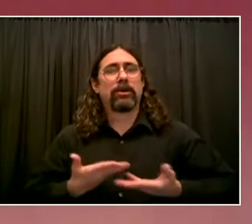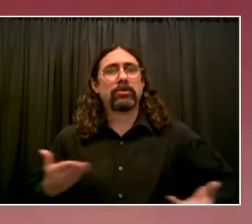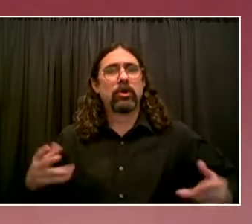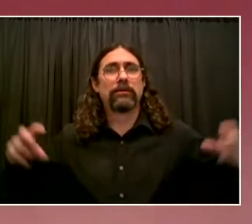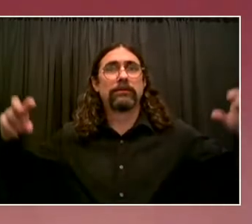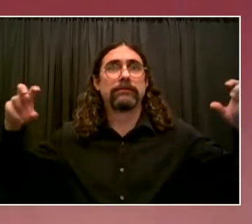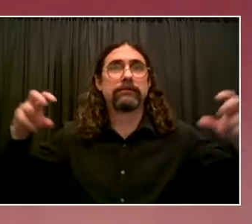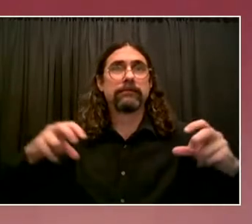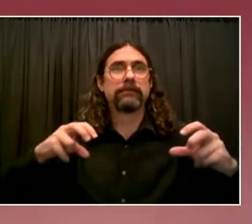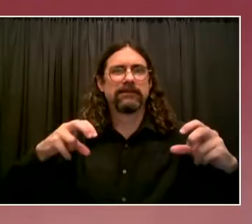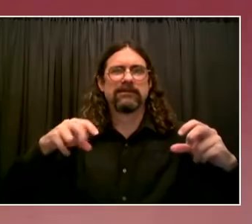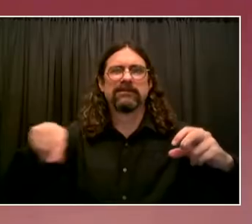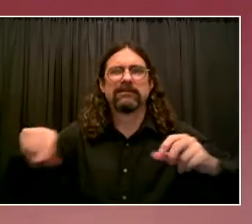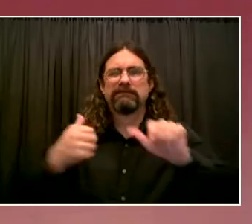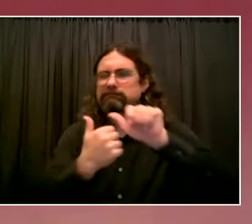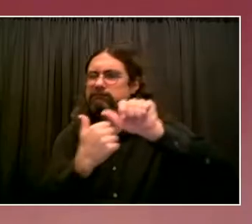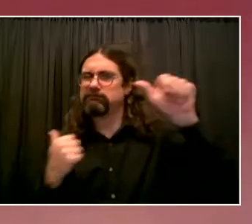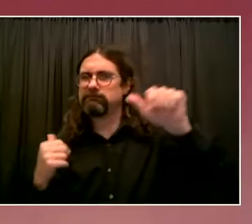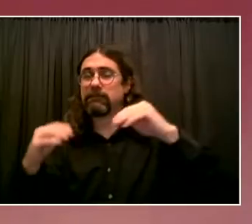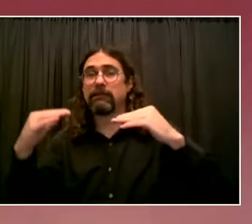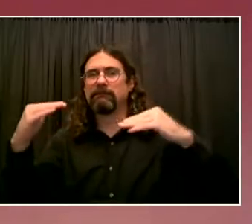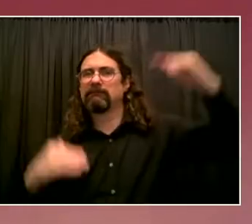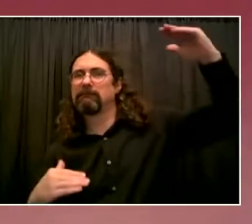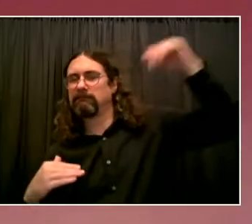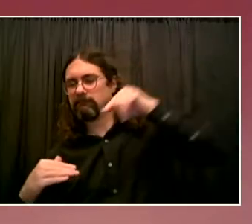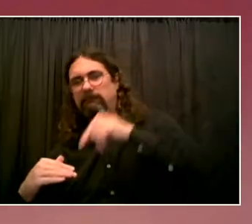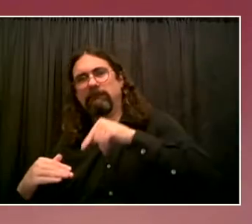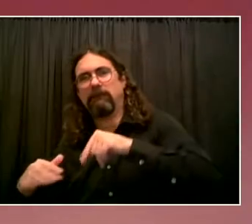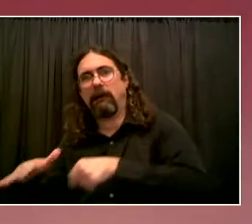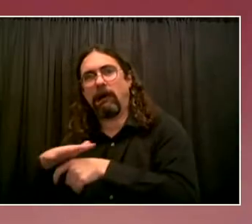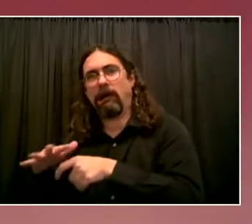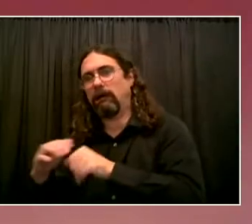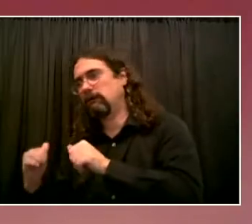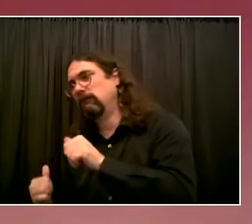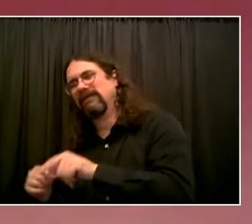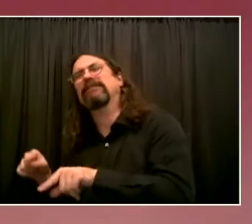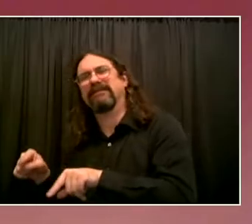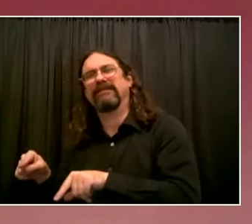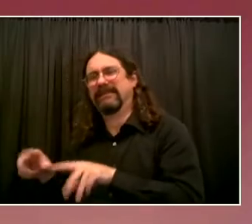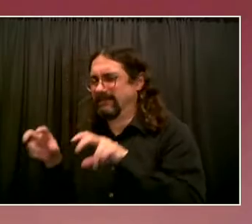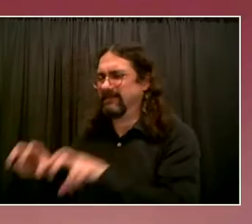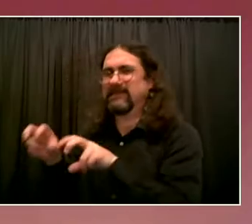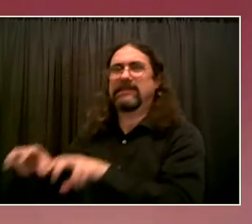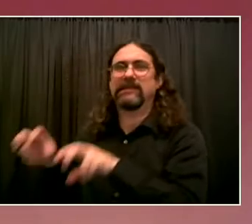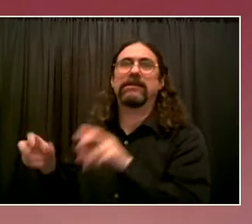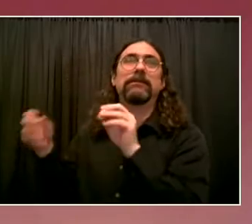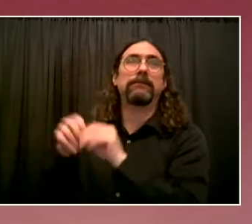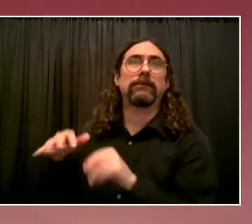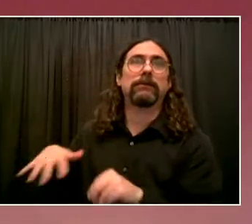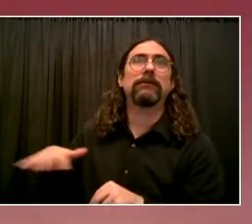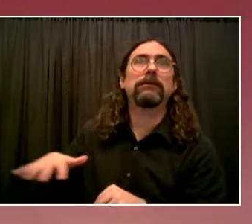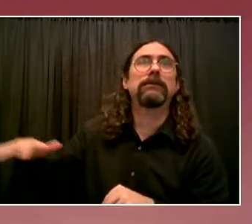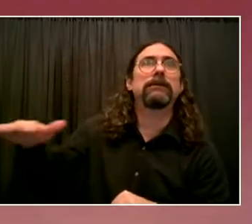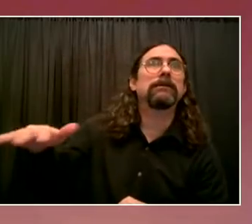OUT IN THE NEIGHBORHOODS THAT